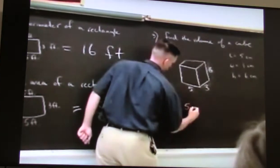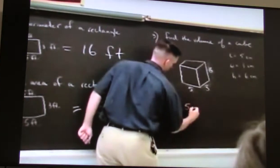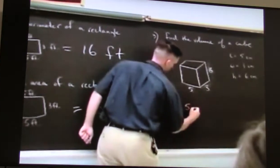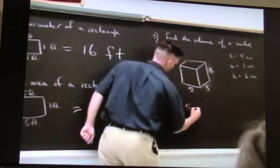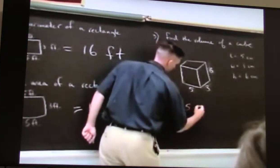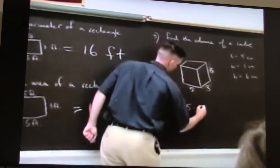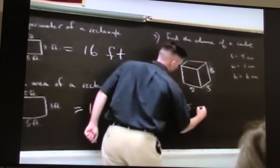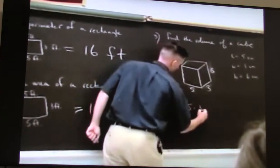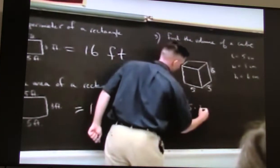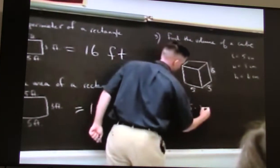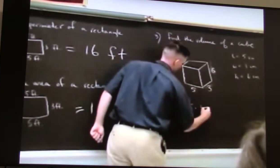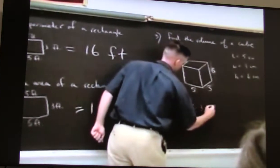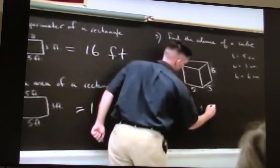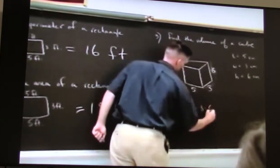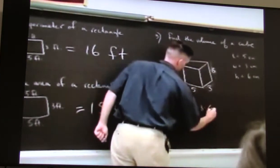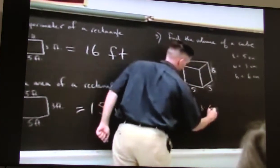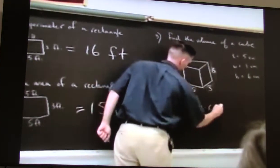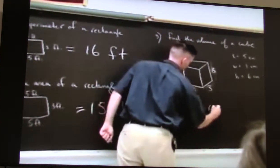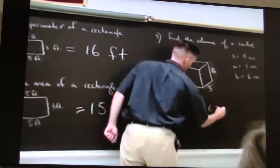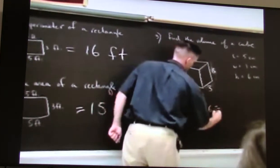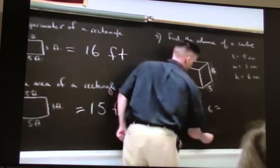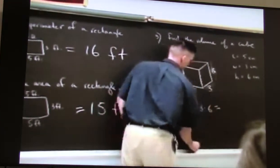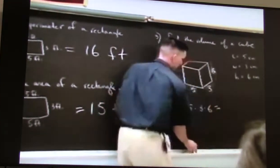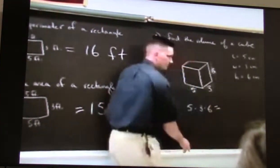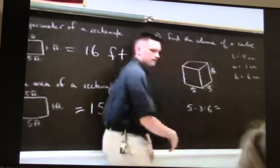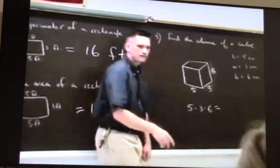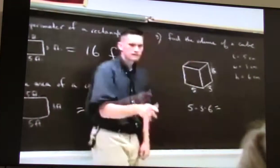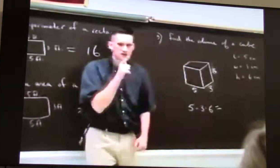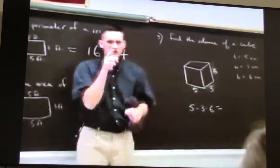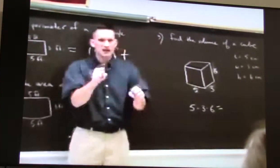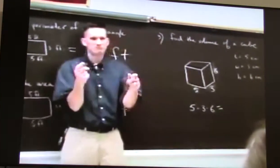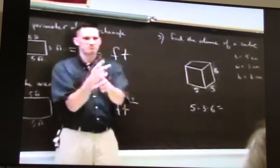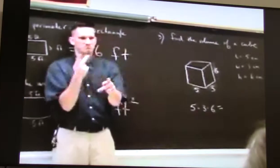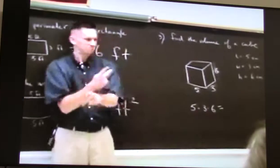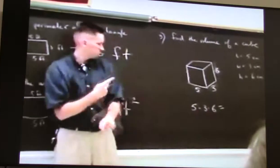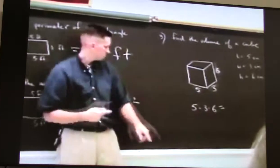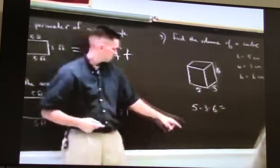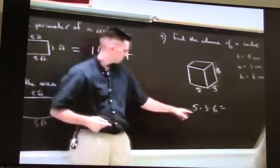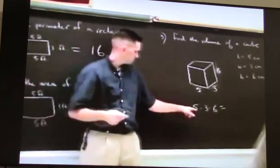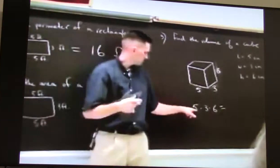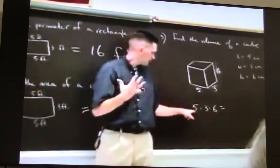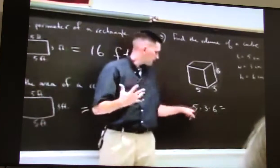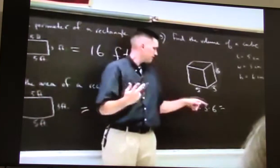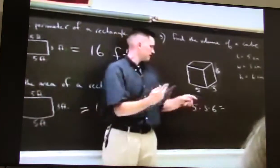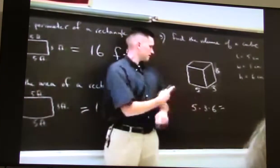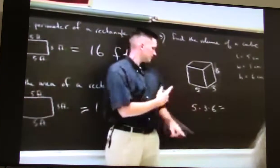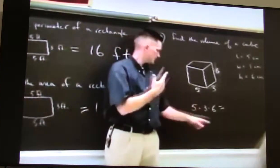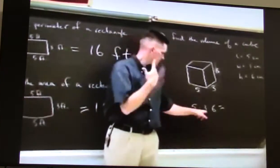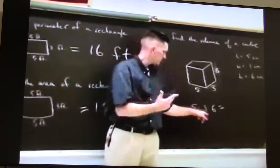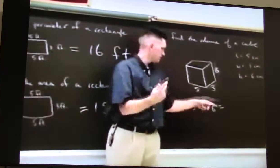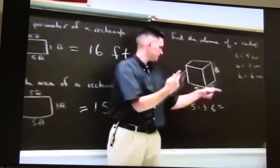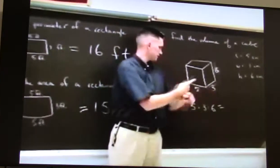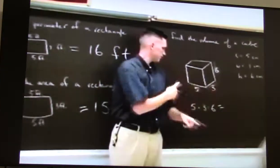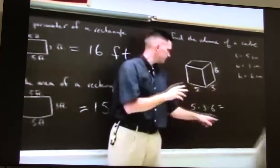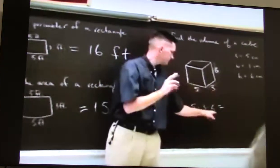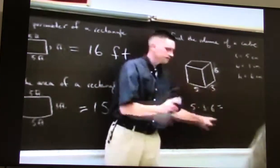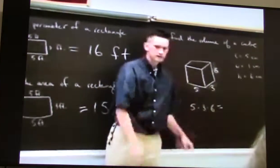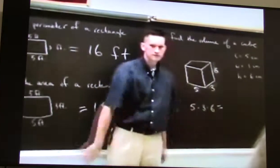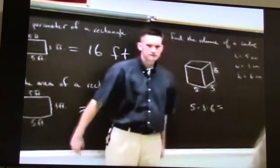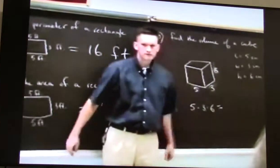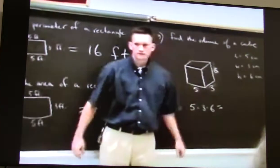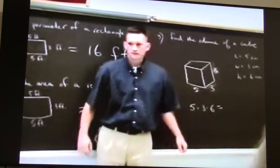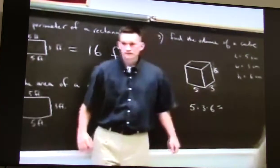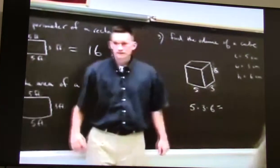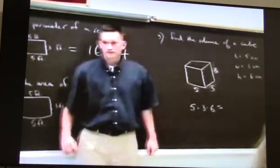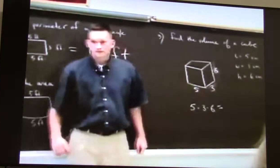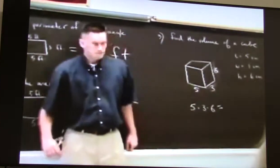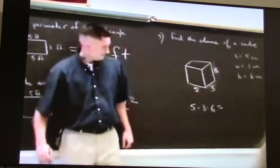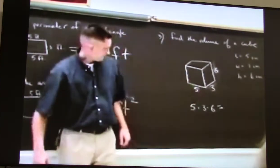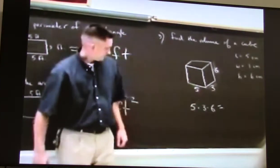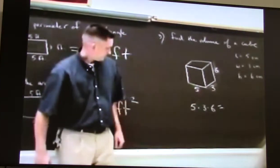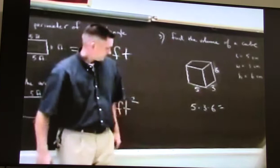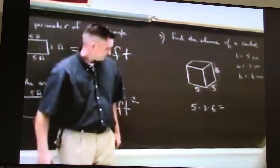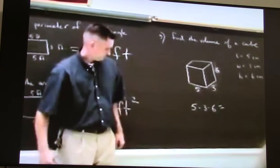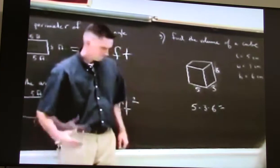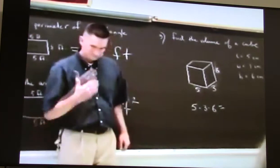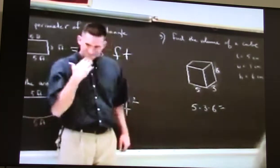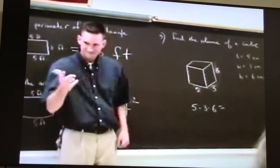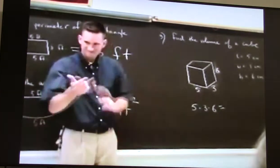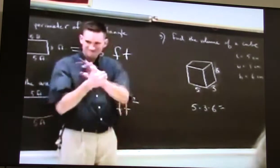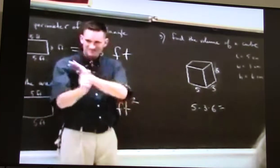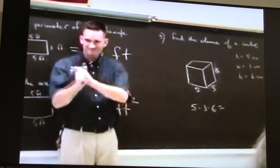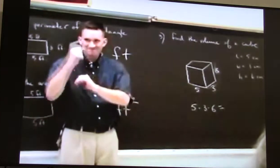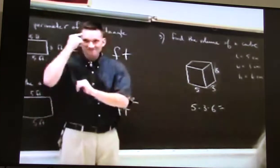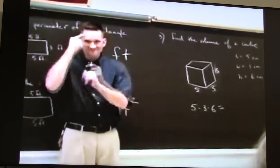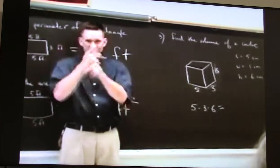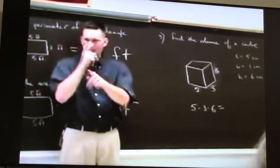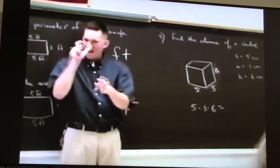So you take the 5 times 3 times 6 and what does that equal?